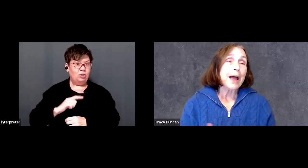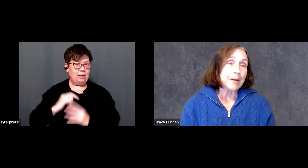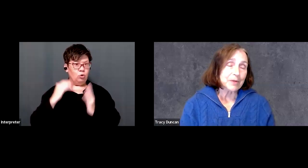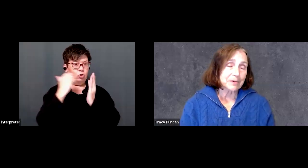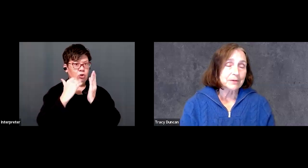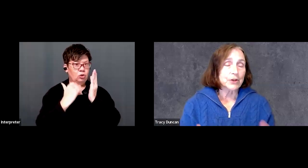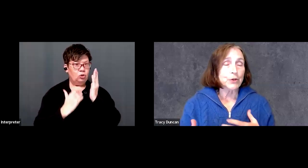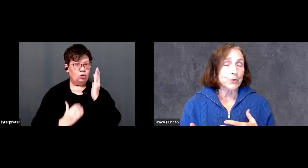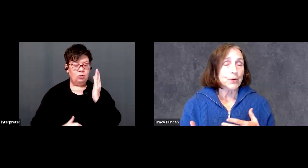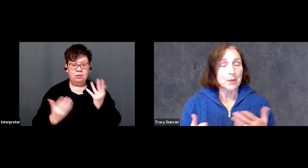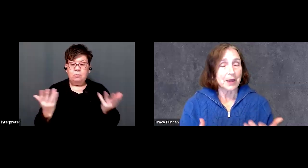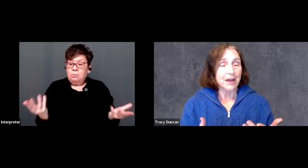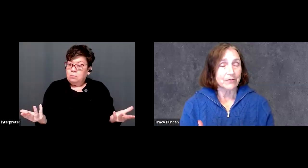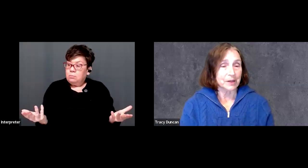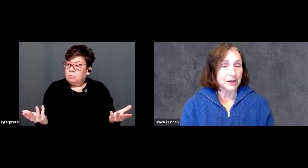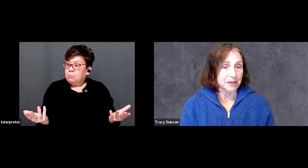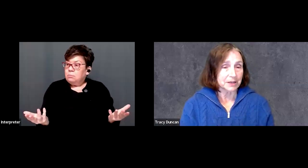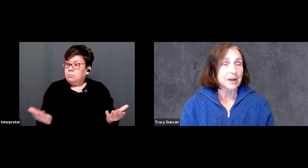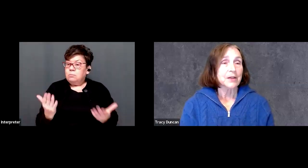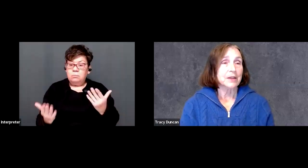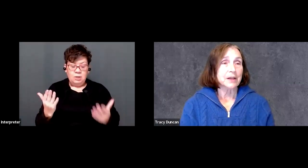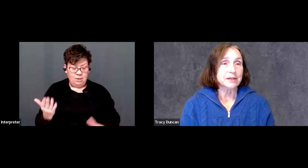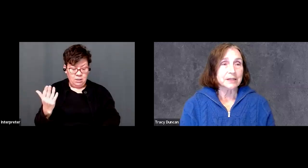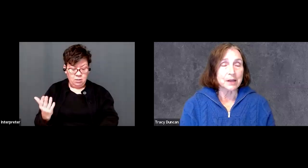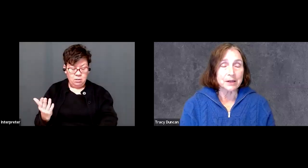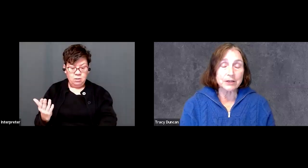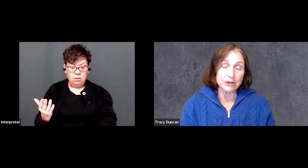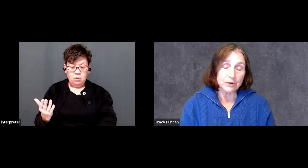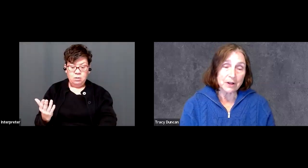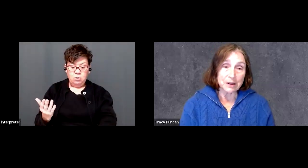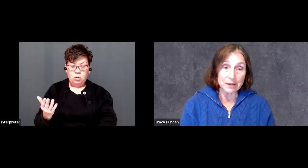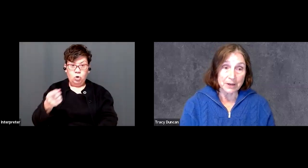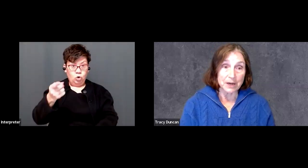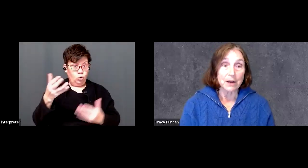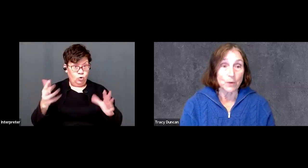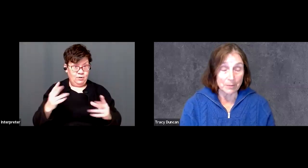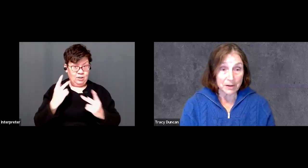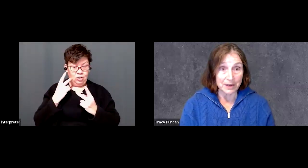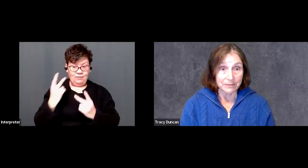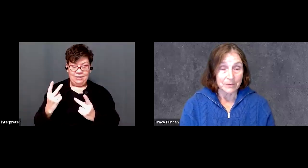Perhaps you may have visited the Tennessee General Assembly website.